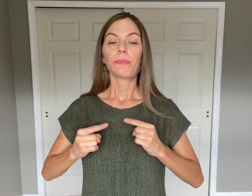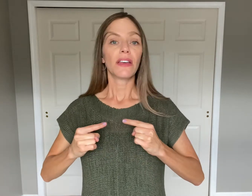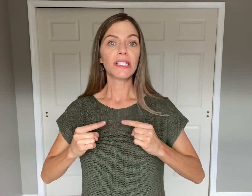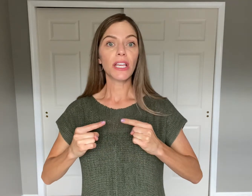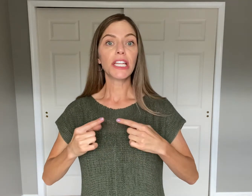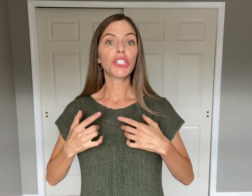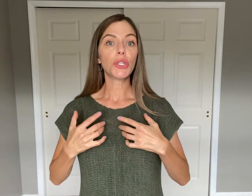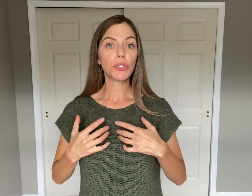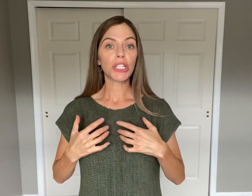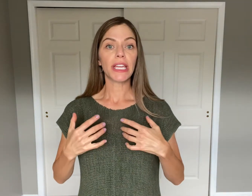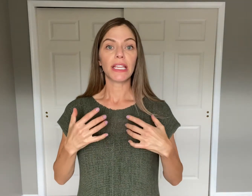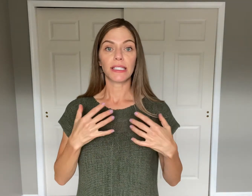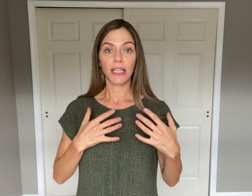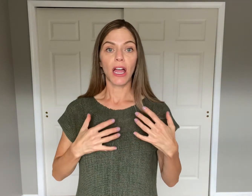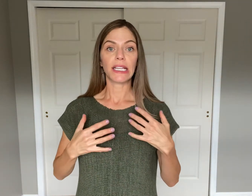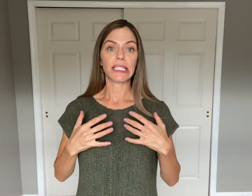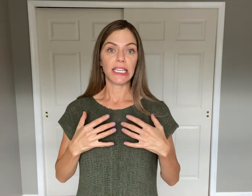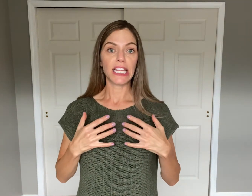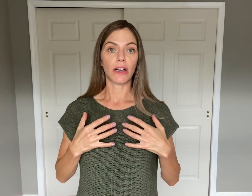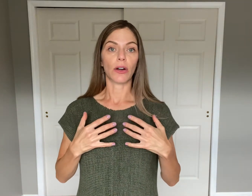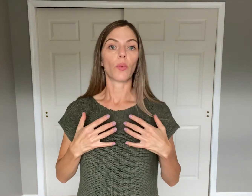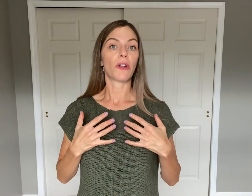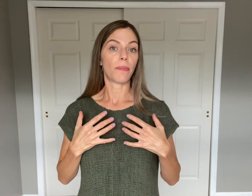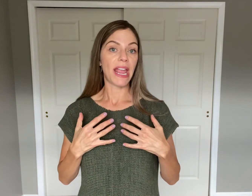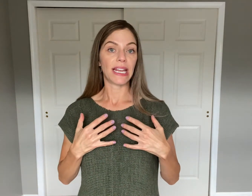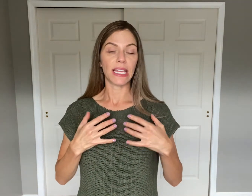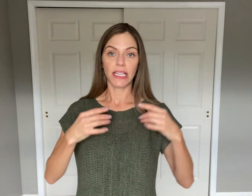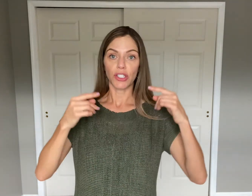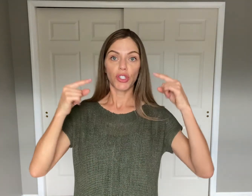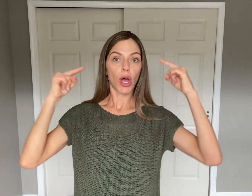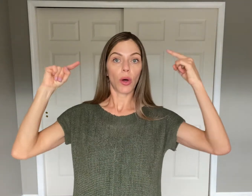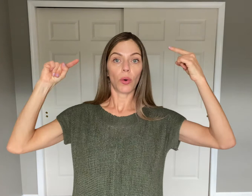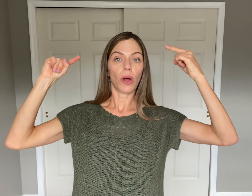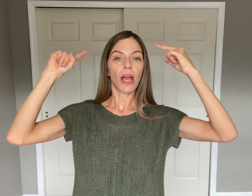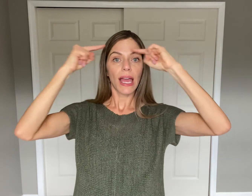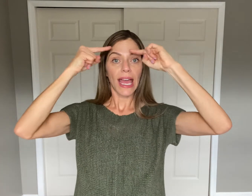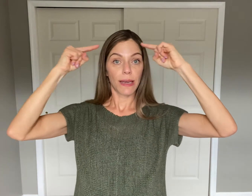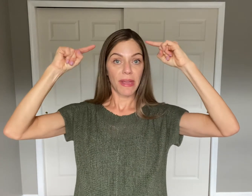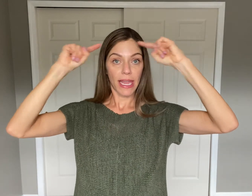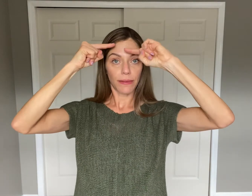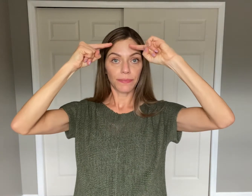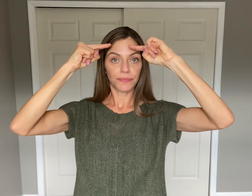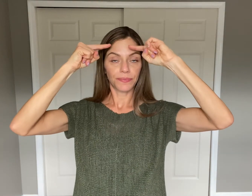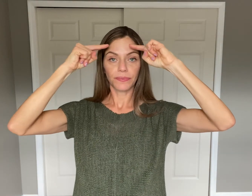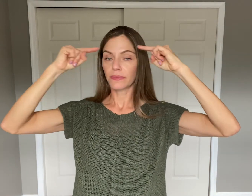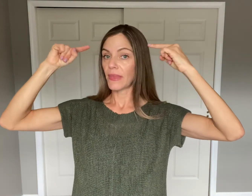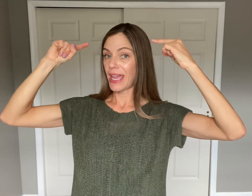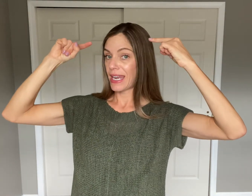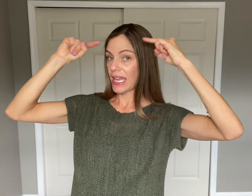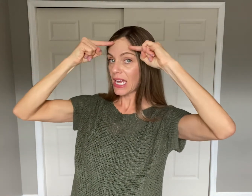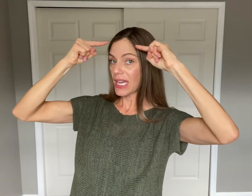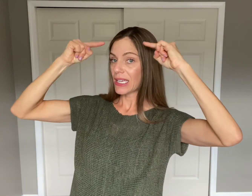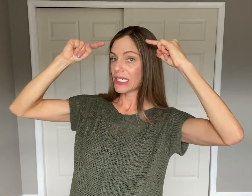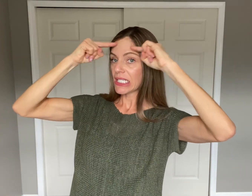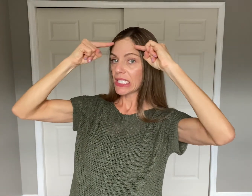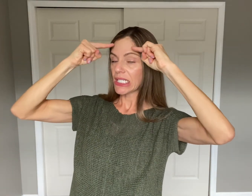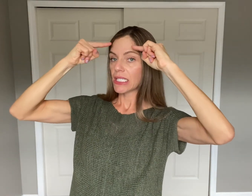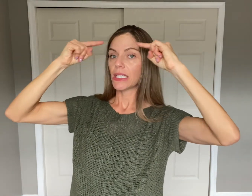Now this sign is usually signed near where the pain is so head pain = "headache"